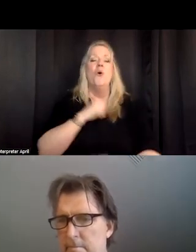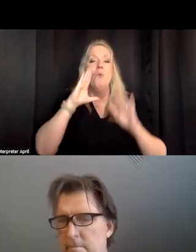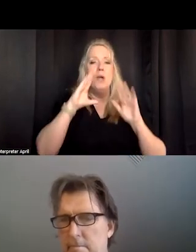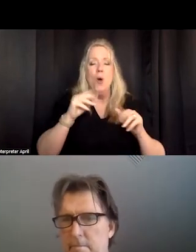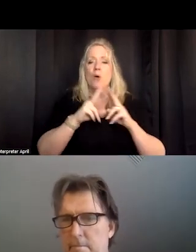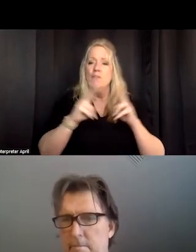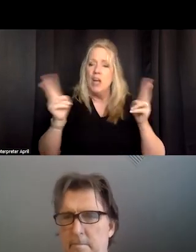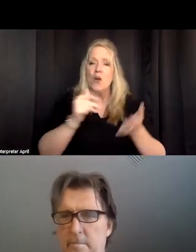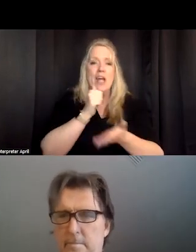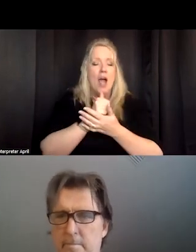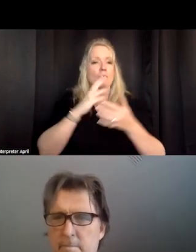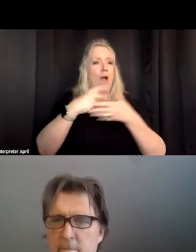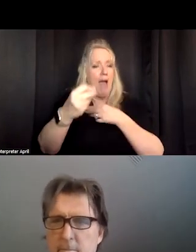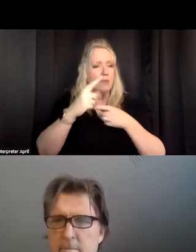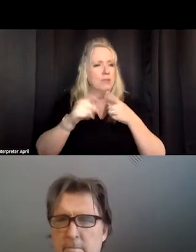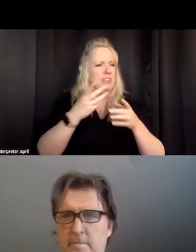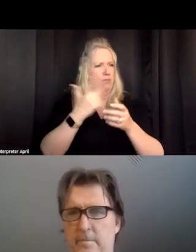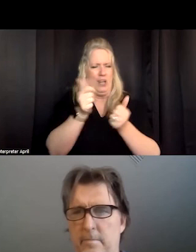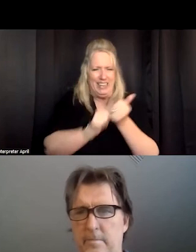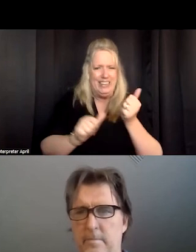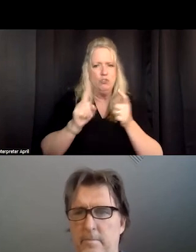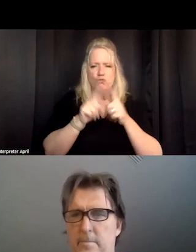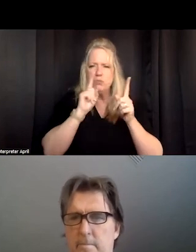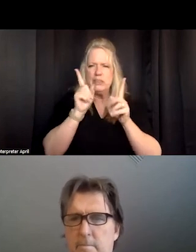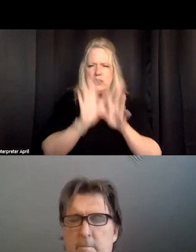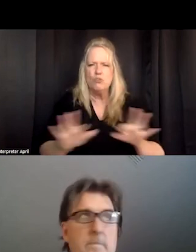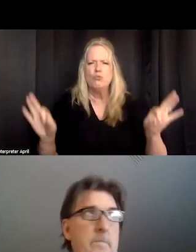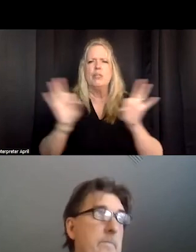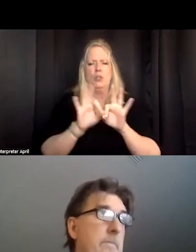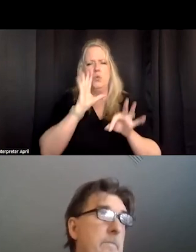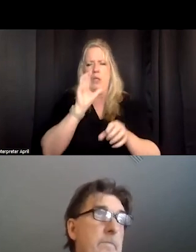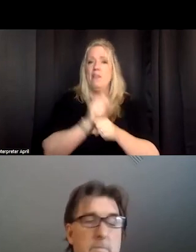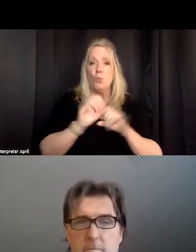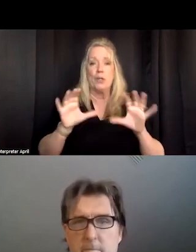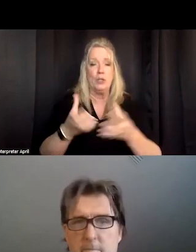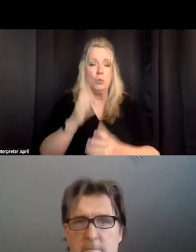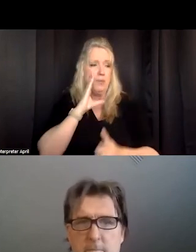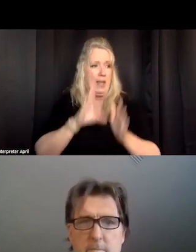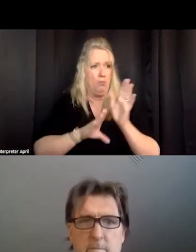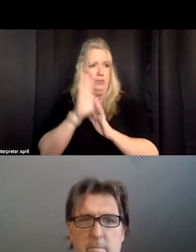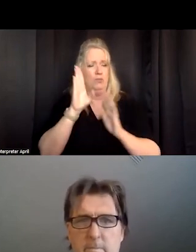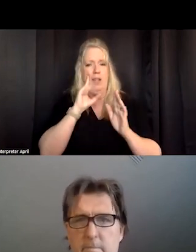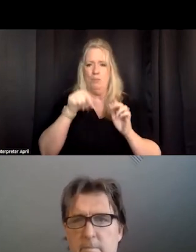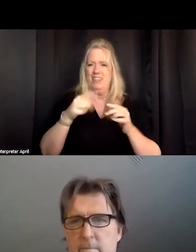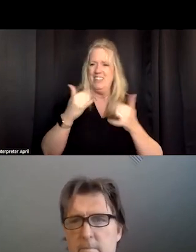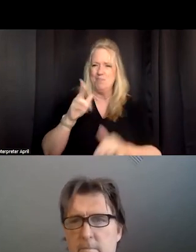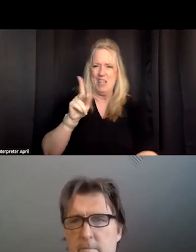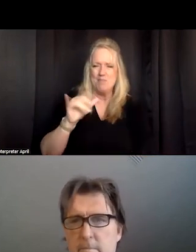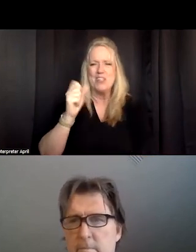THROUGH THE FIELD. AND TO EACH OF THE CRITICAL WORKING GROUPS. THAT DEVELOP THESE PLAYBOOKS. THANK YOU. >>